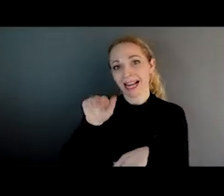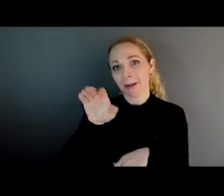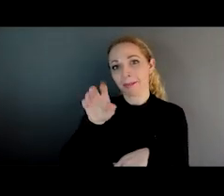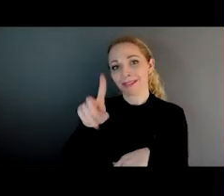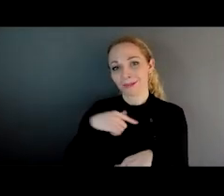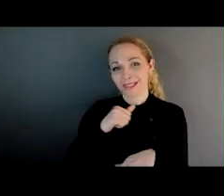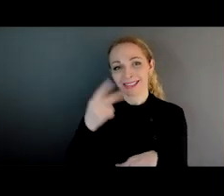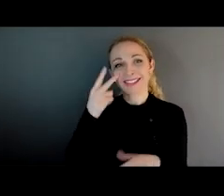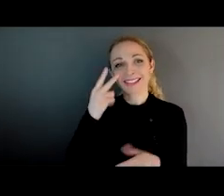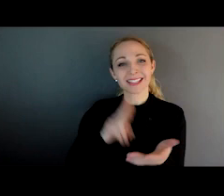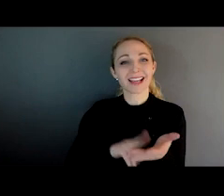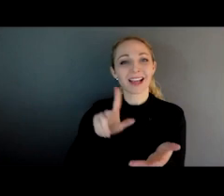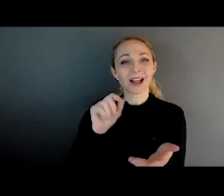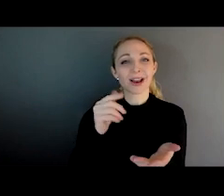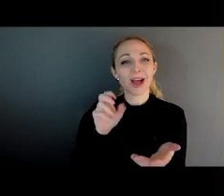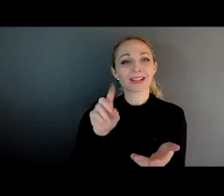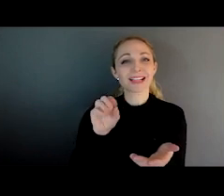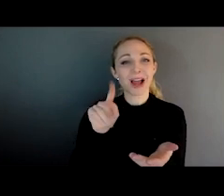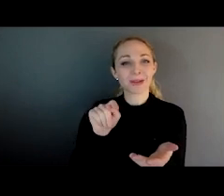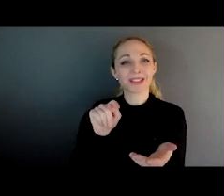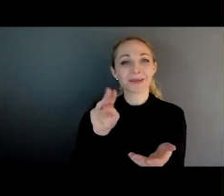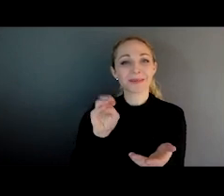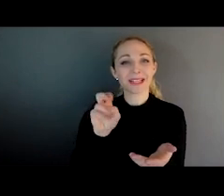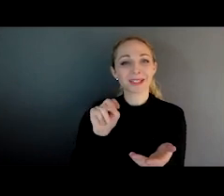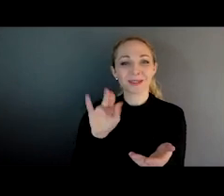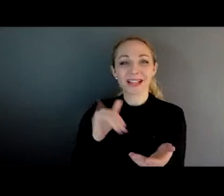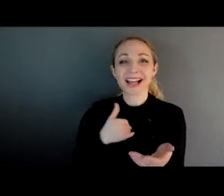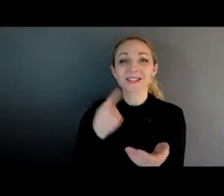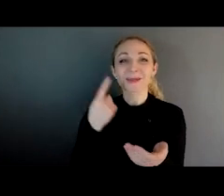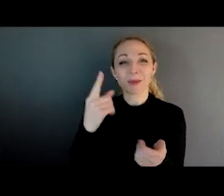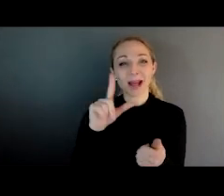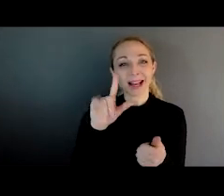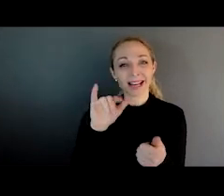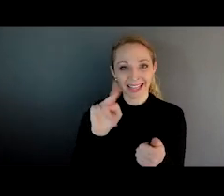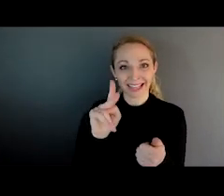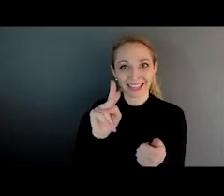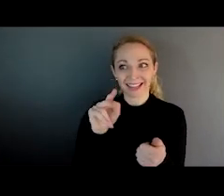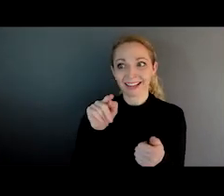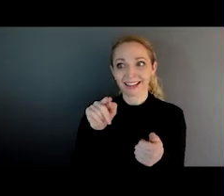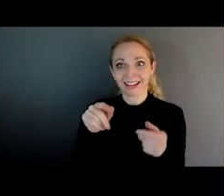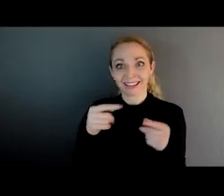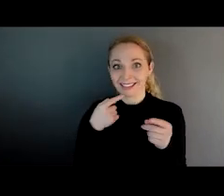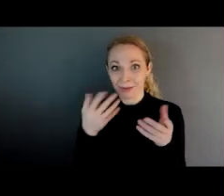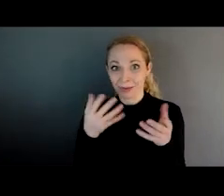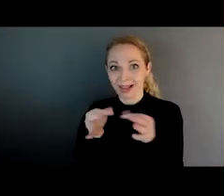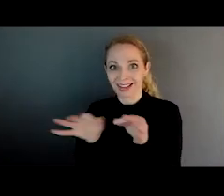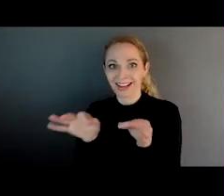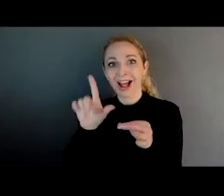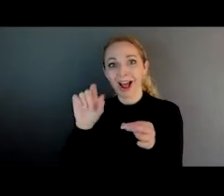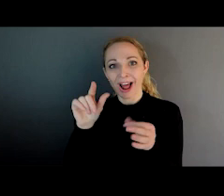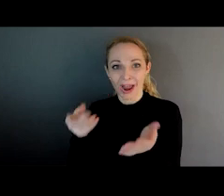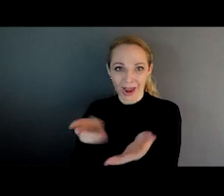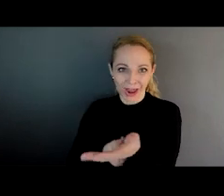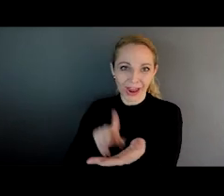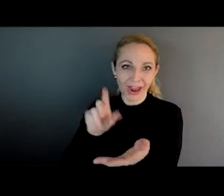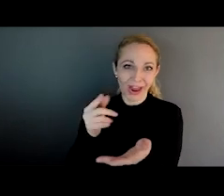WHICH THE LOGGED OUT MENU ONLY HAS ONE LINK AND IT SAYS LOGGED IN.